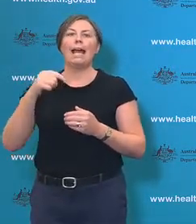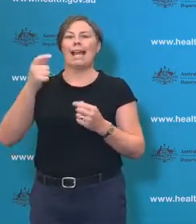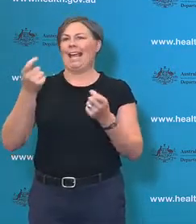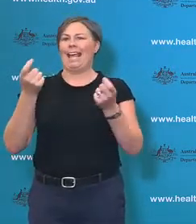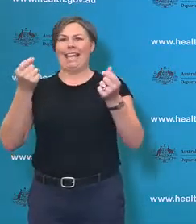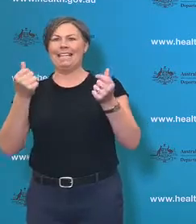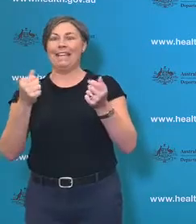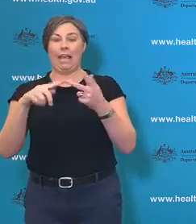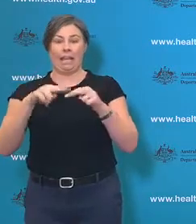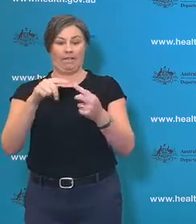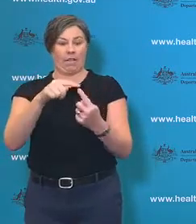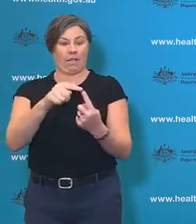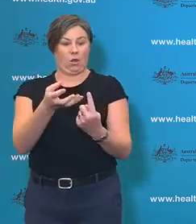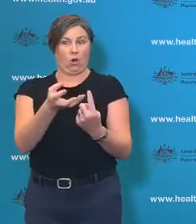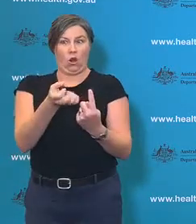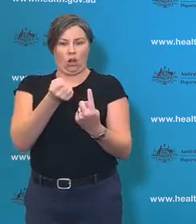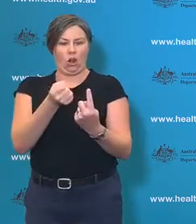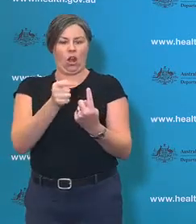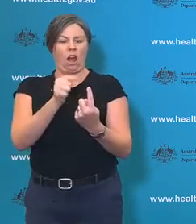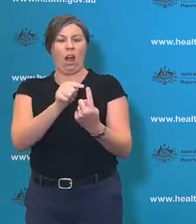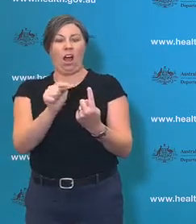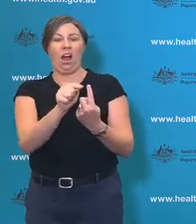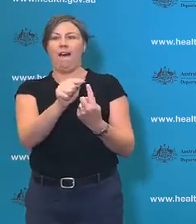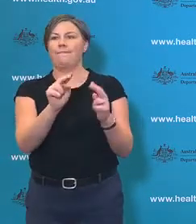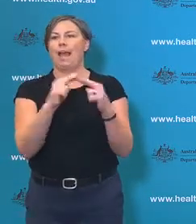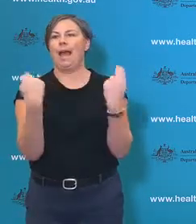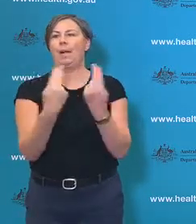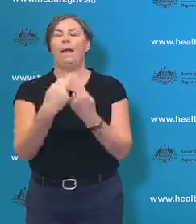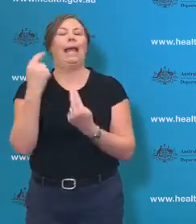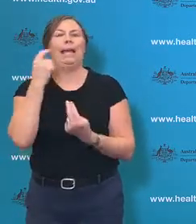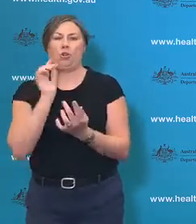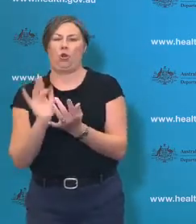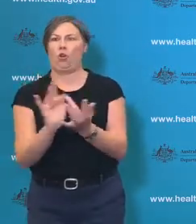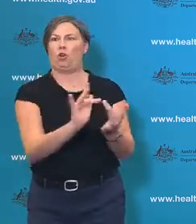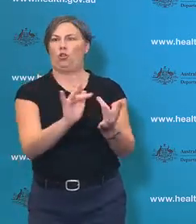people that the person who is being diagnosed as being infected, already